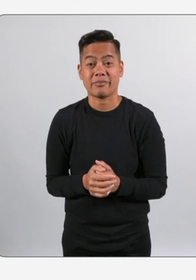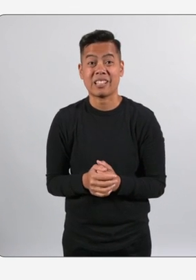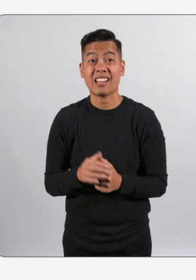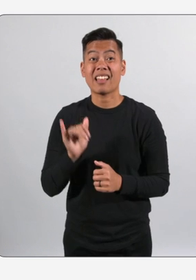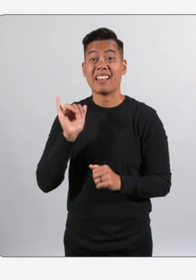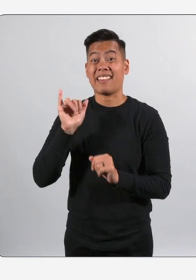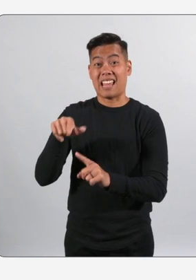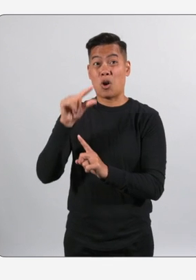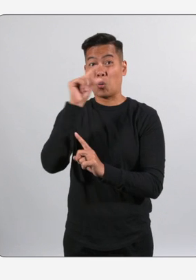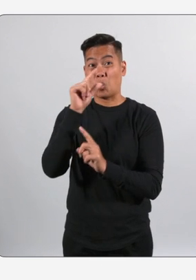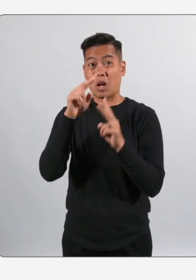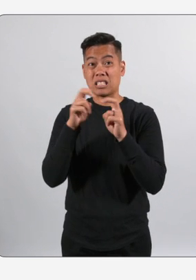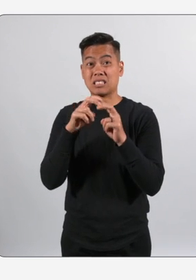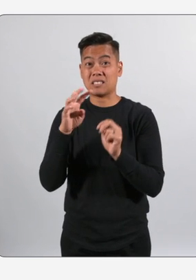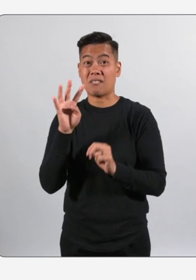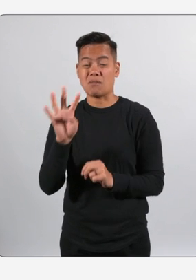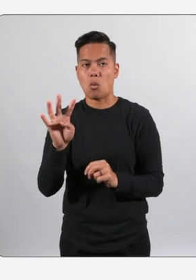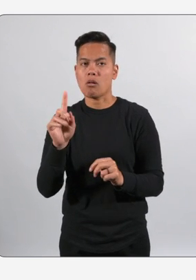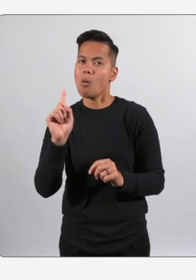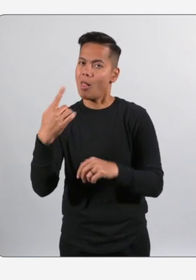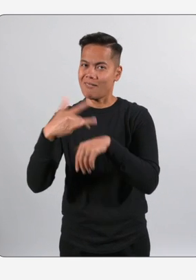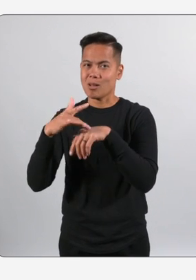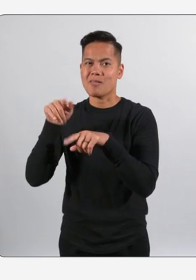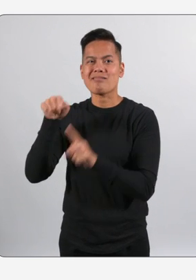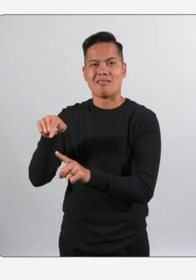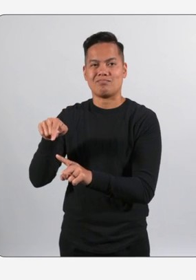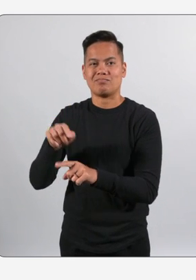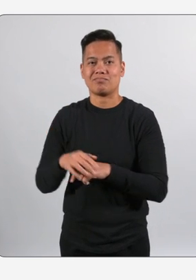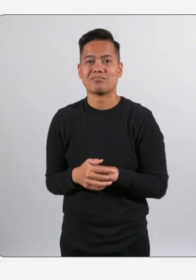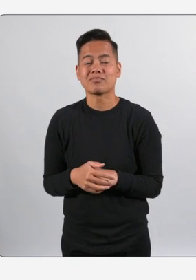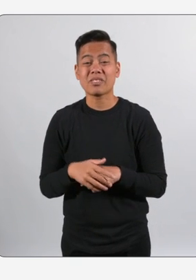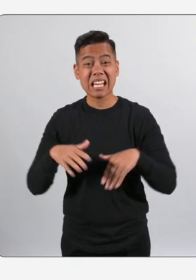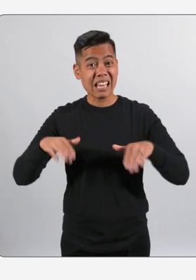available in Google Analytics 4, so if you haven't yet upgraded